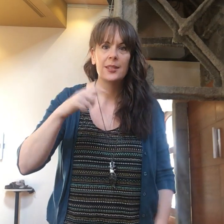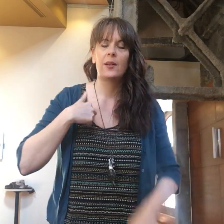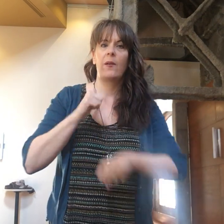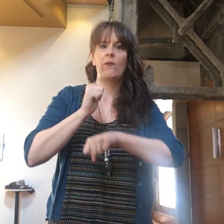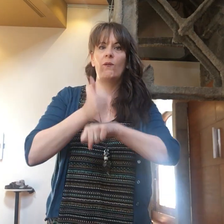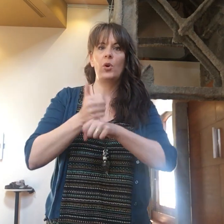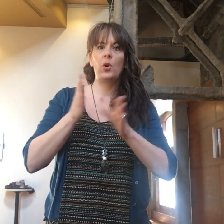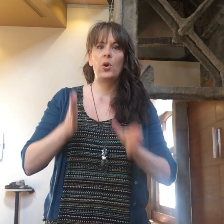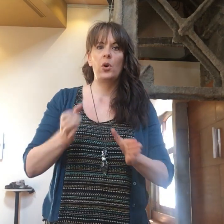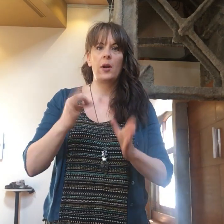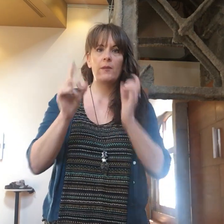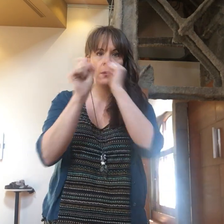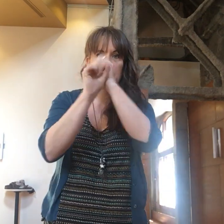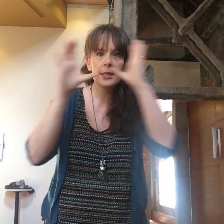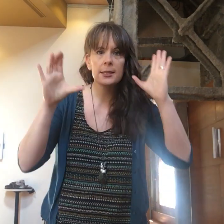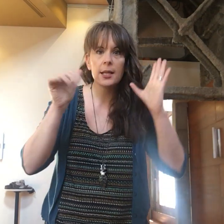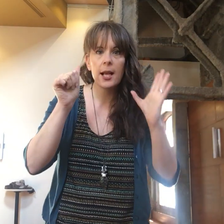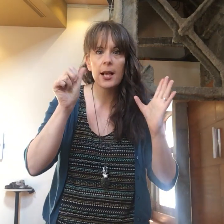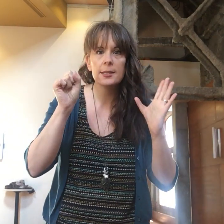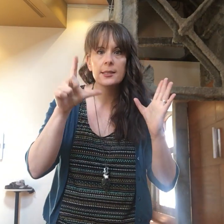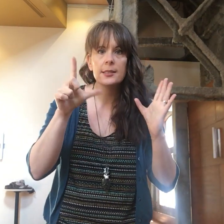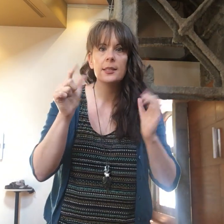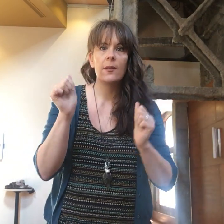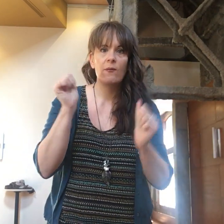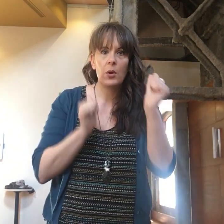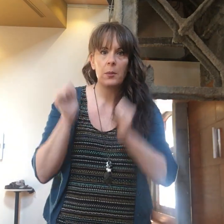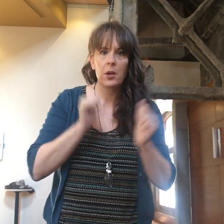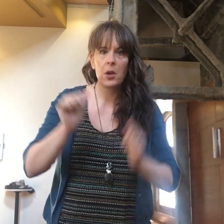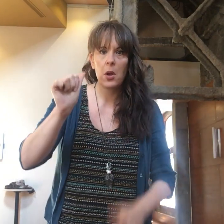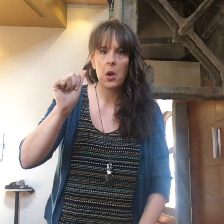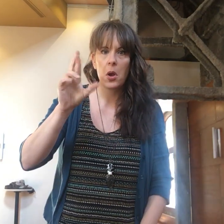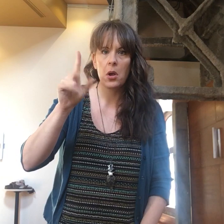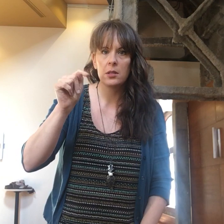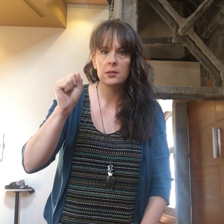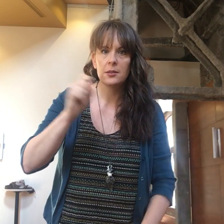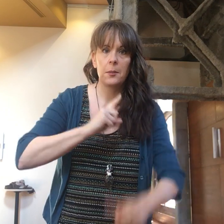I am the founder for ImaginASL Performing Arts